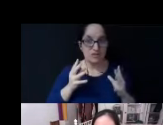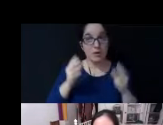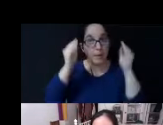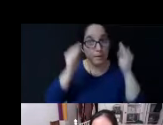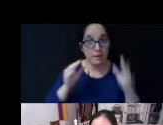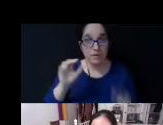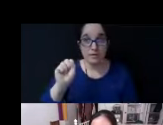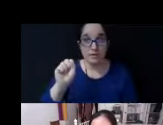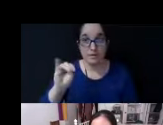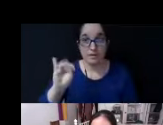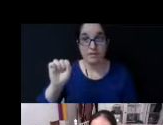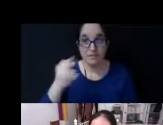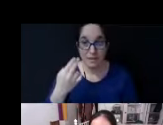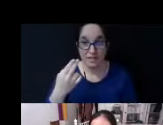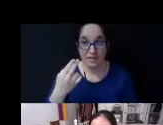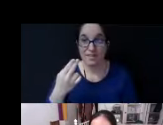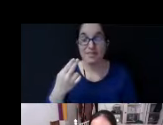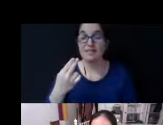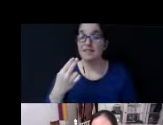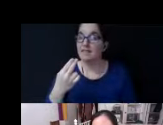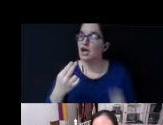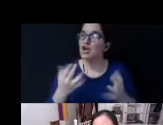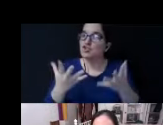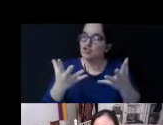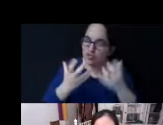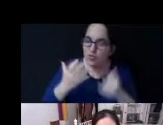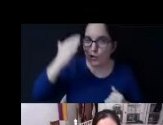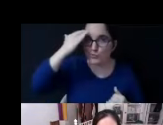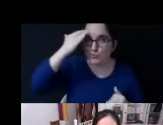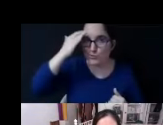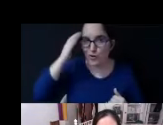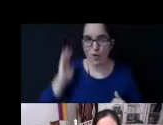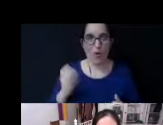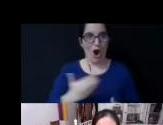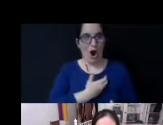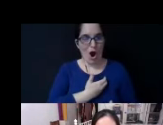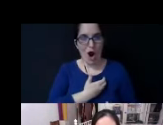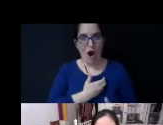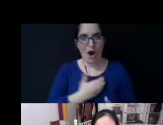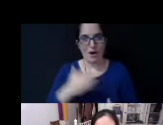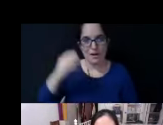us feel like she wants to know our opinions she wants a different opinion on everything